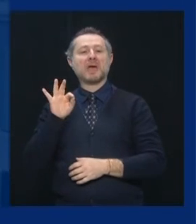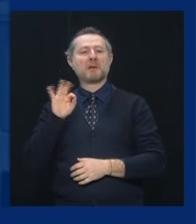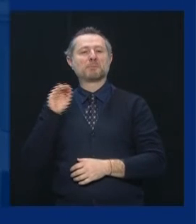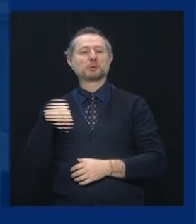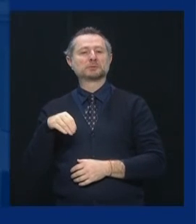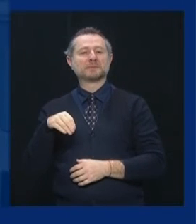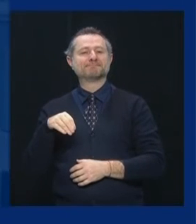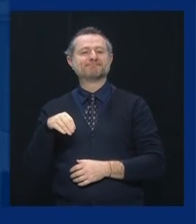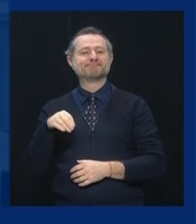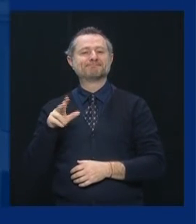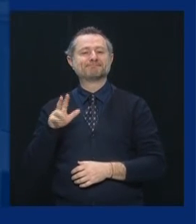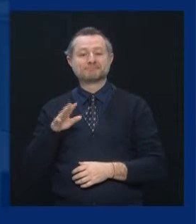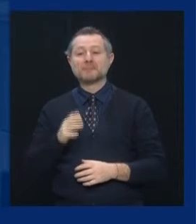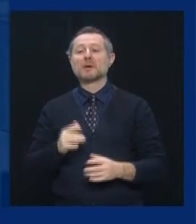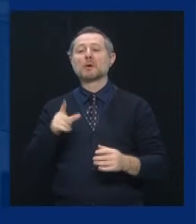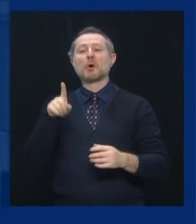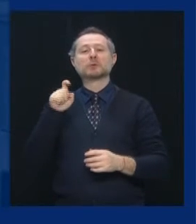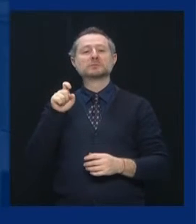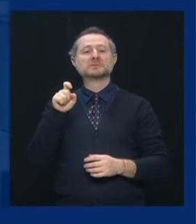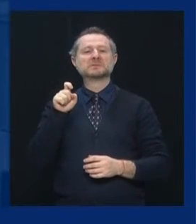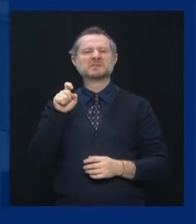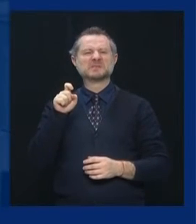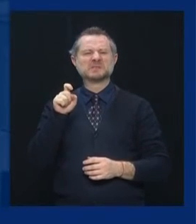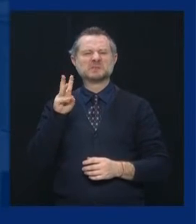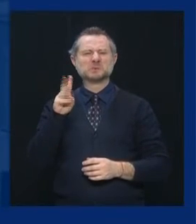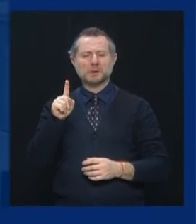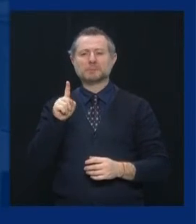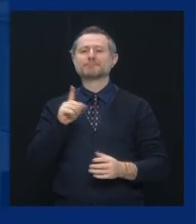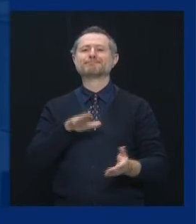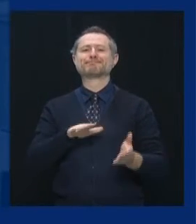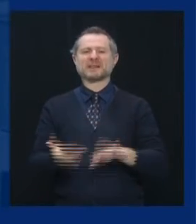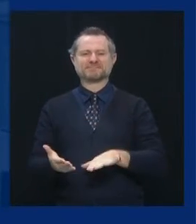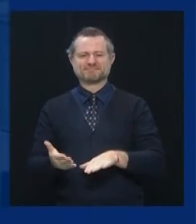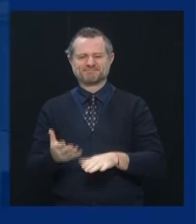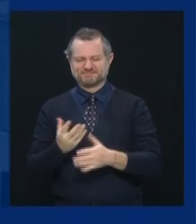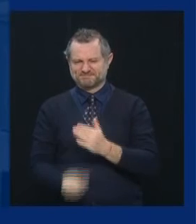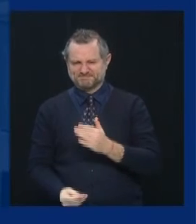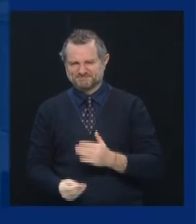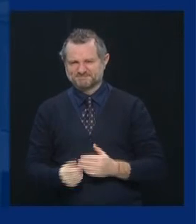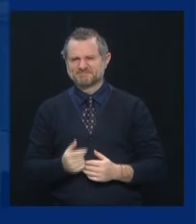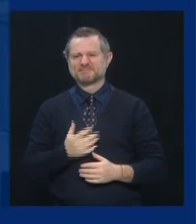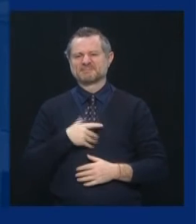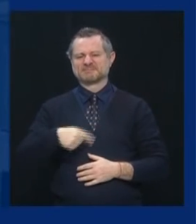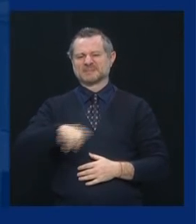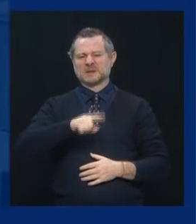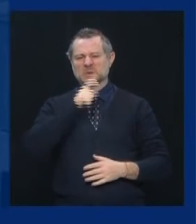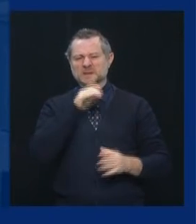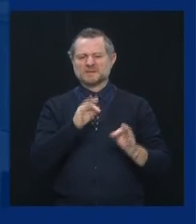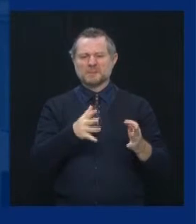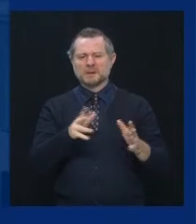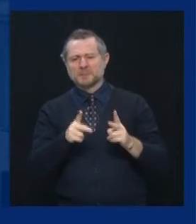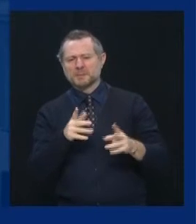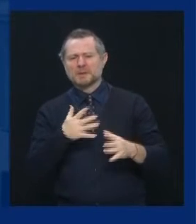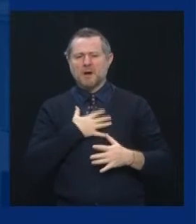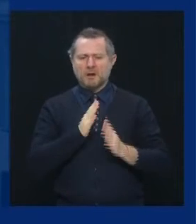NUMBERS 8.13 WITHOUT THE MICRO CLUSTERS.